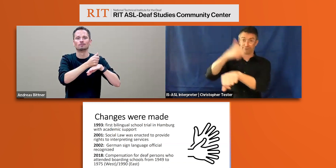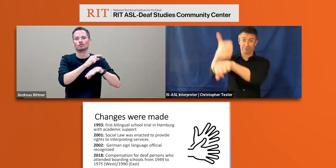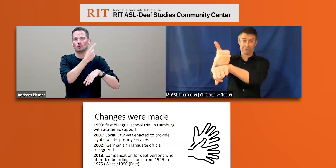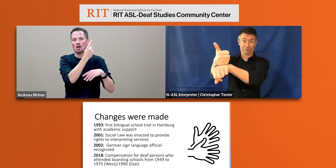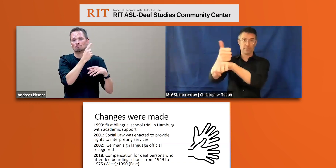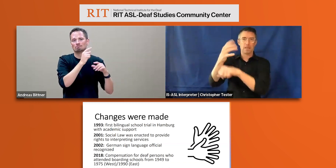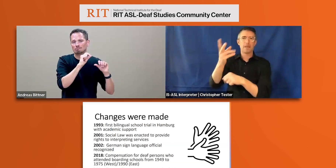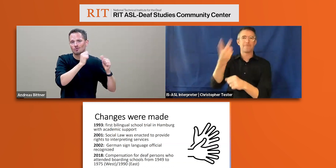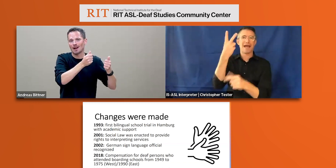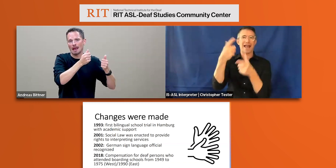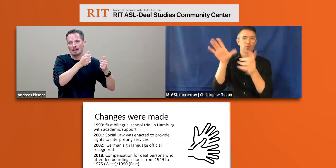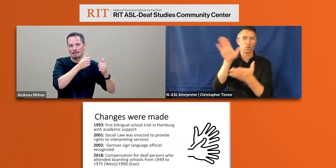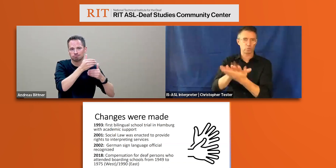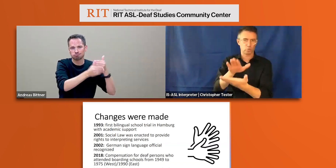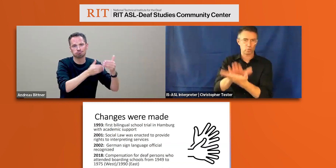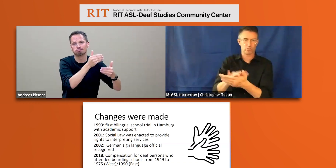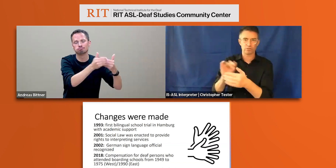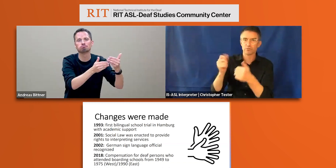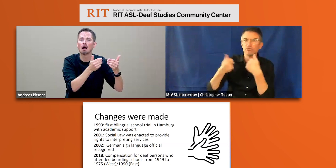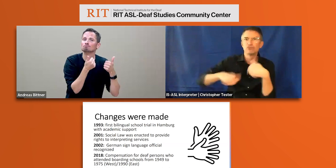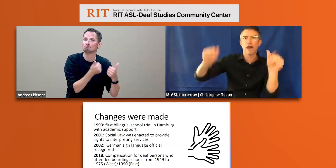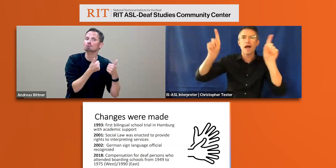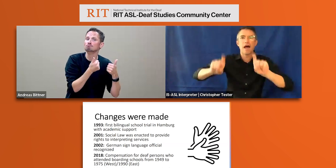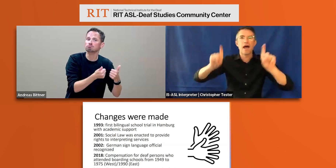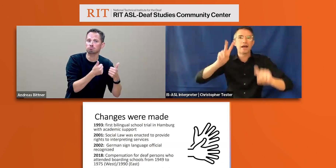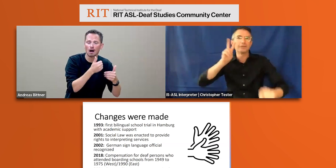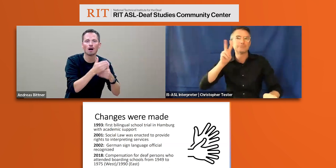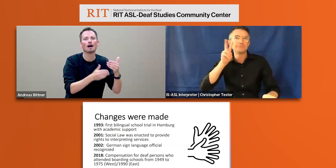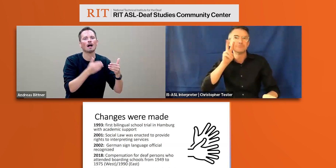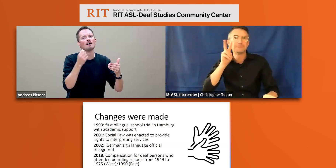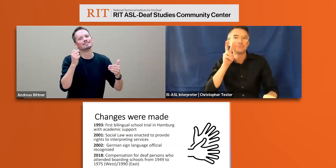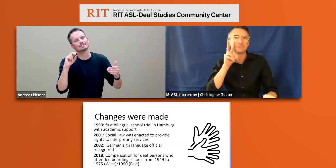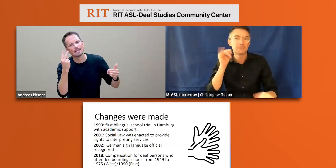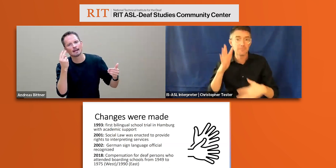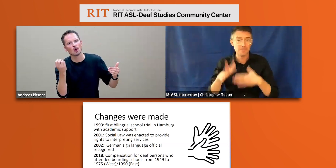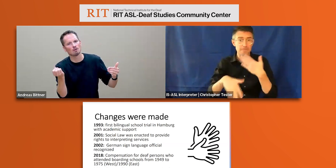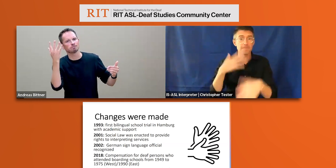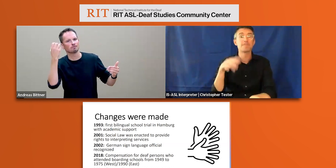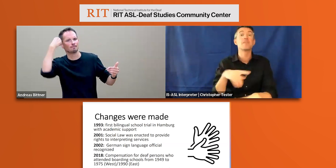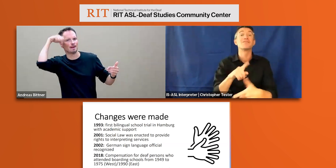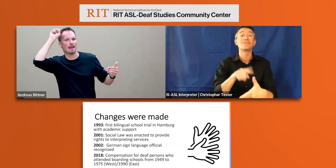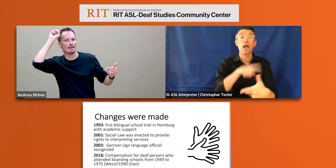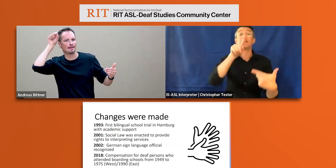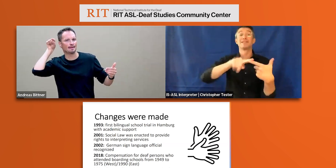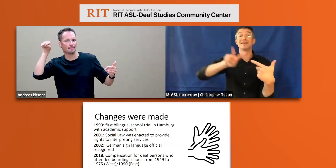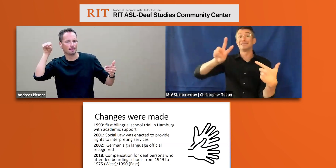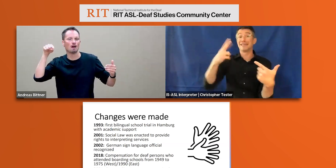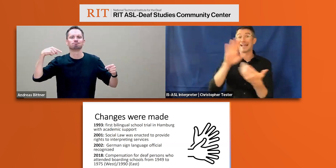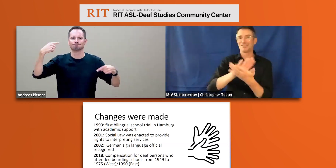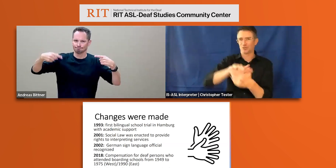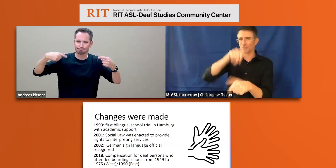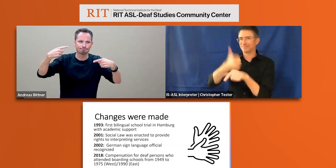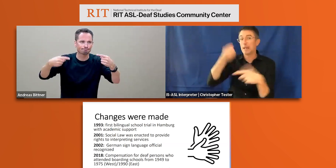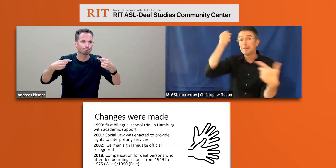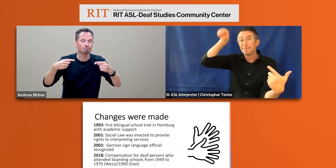Which is in North Germany. It was the first bilingual school.